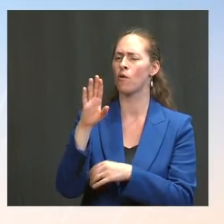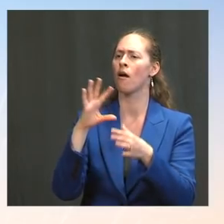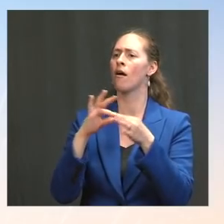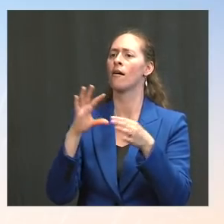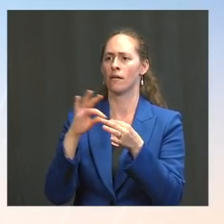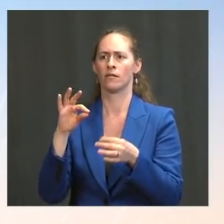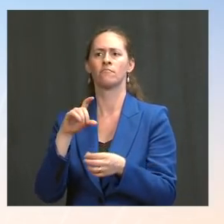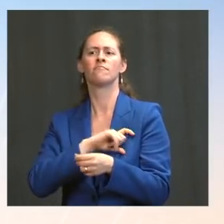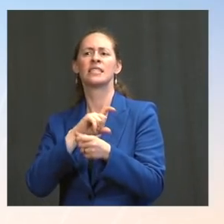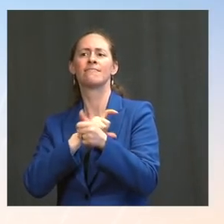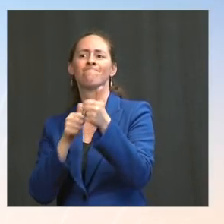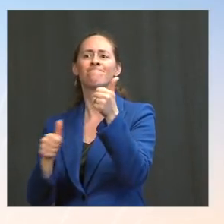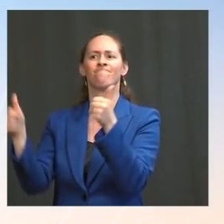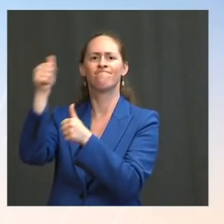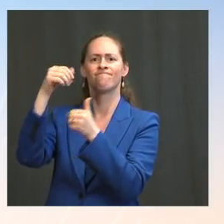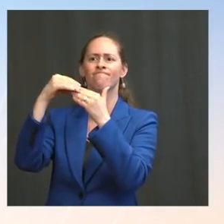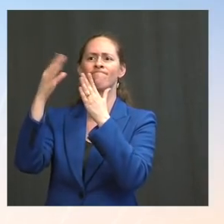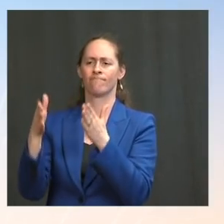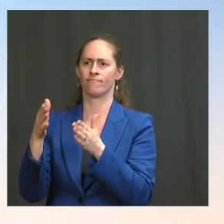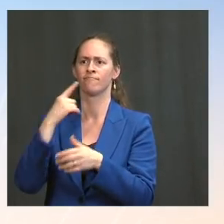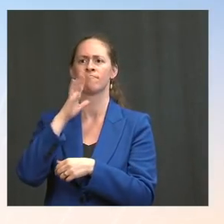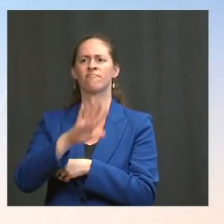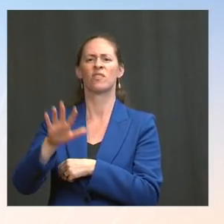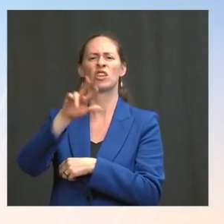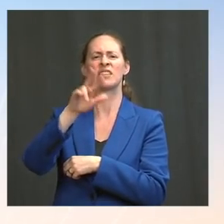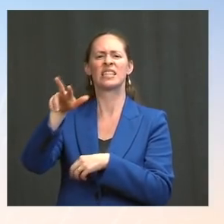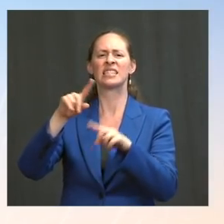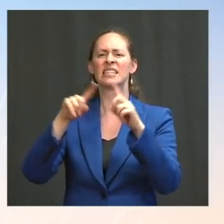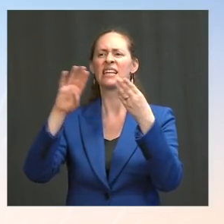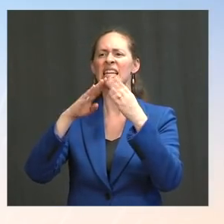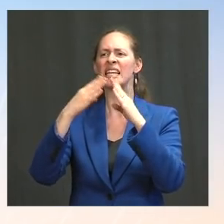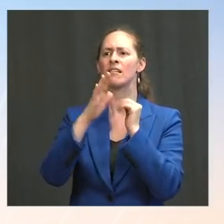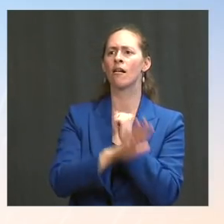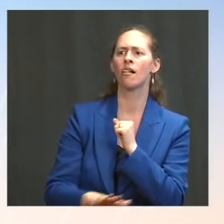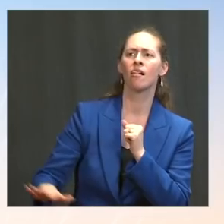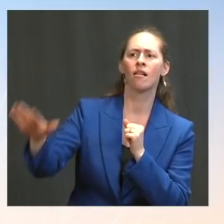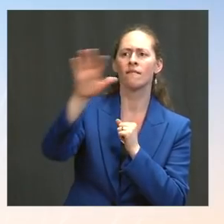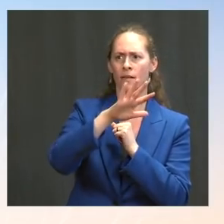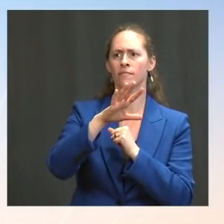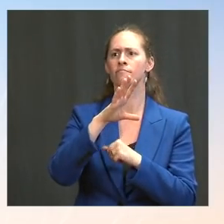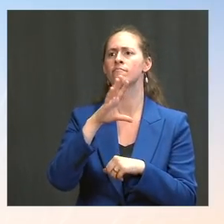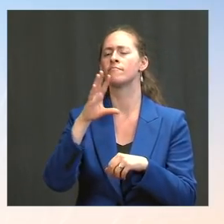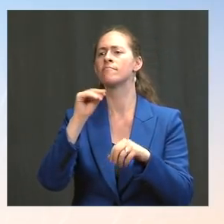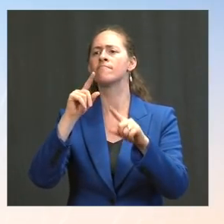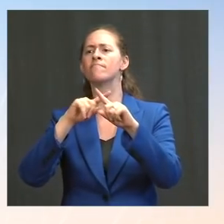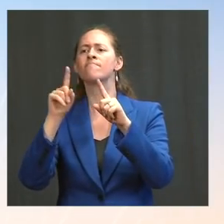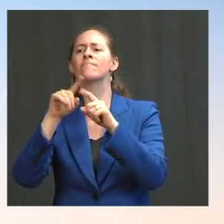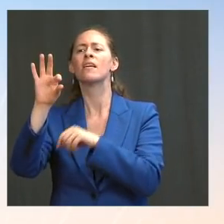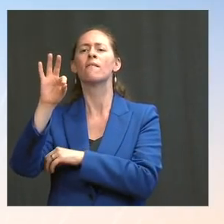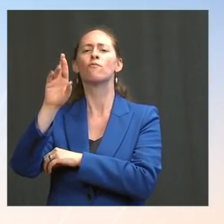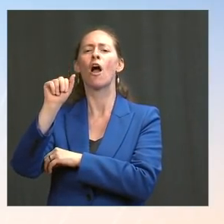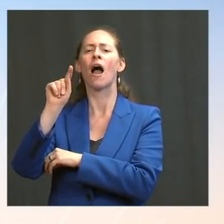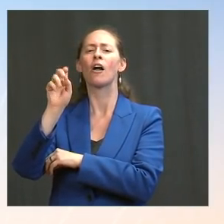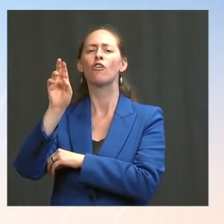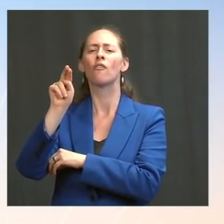as well as the National Fraternal Order of Police, are issuing their support of the nomination of Vanita Gupta -- President Biden's nominee for Associate Attorney General --